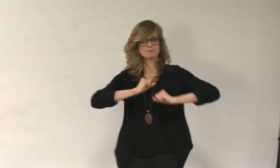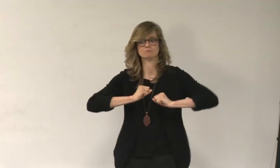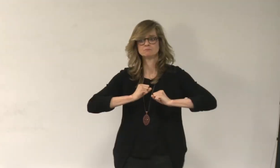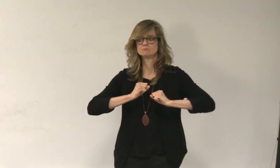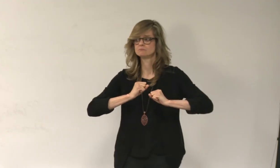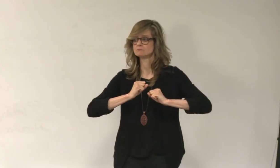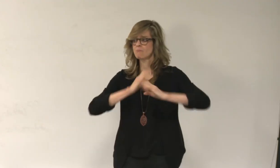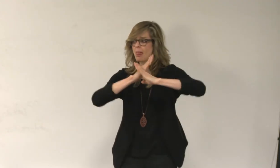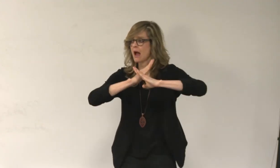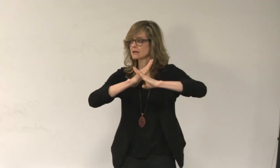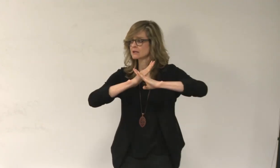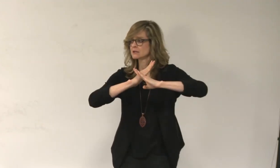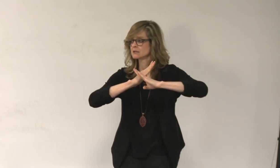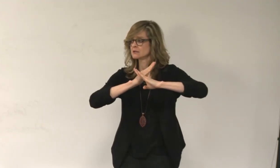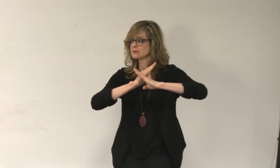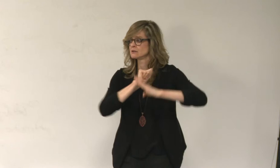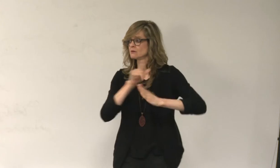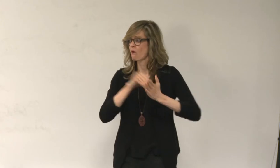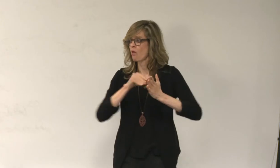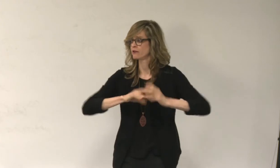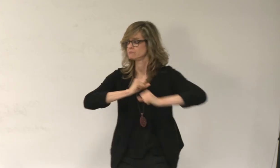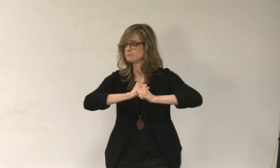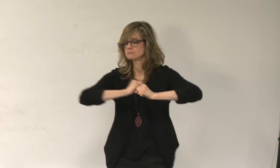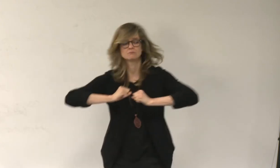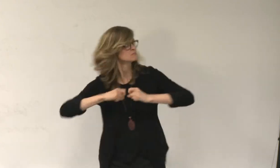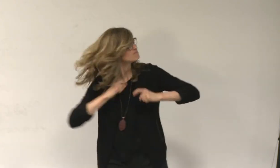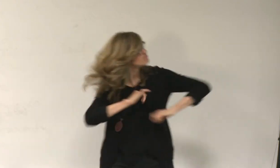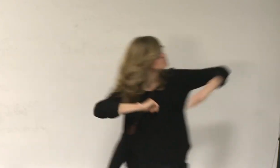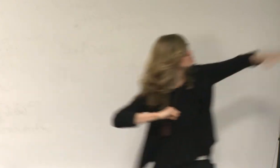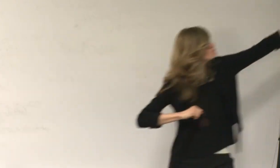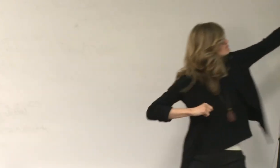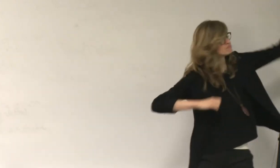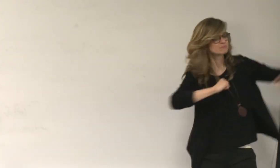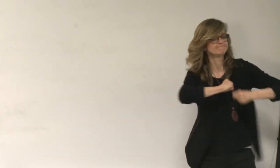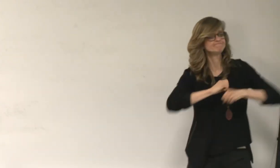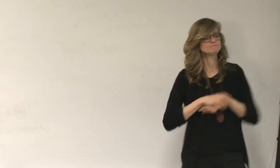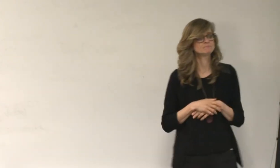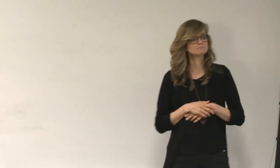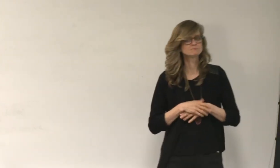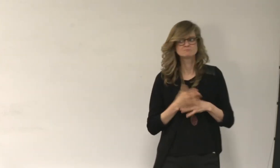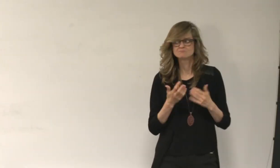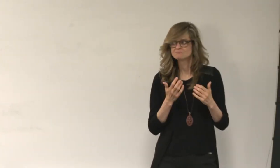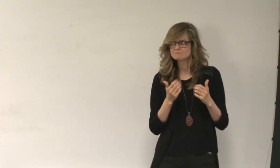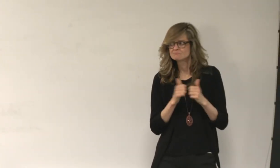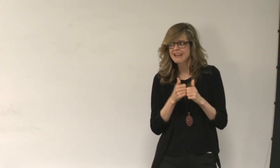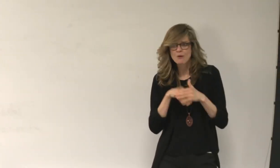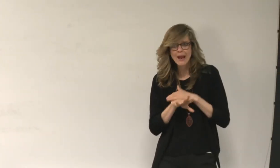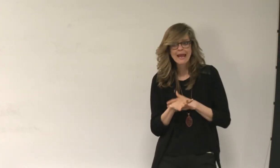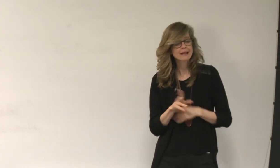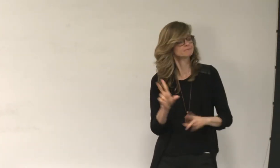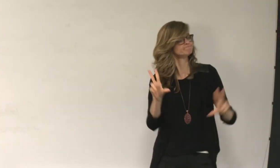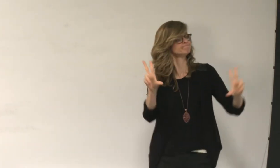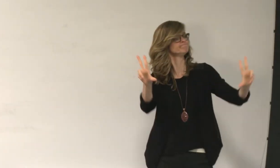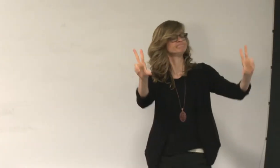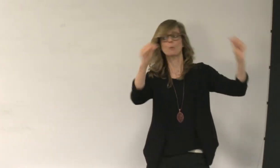TRIED TO GO INTO MY OFFICE AND THE BUILDING WAS BLOCKED. ALL THE STUDENTS WERE OUT FRONT BLOCKING MY BUILDING WITH ARMS LOCKED TOGETHER.